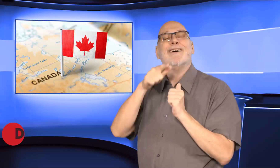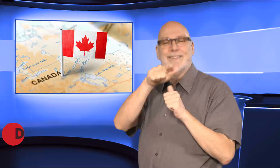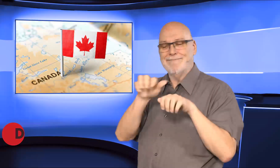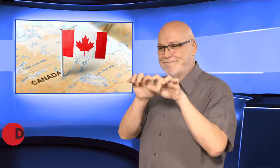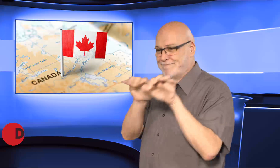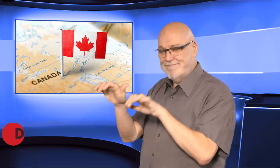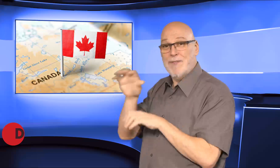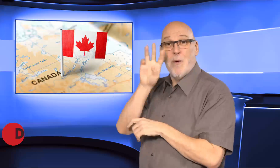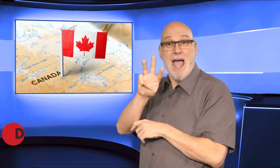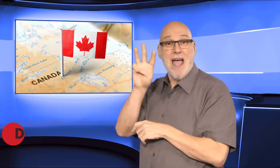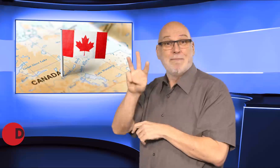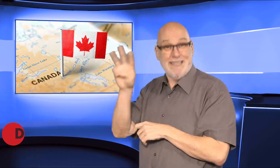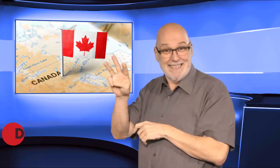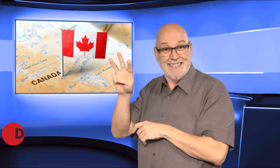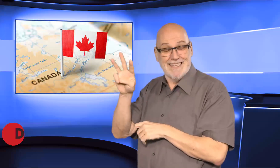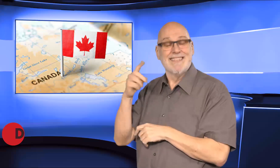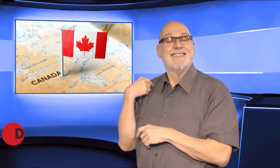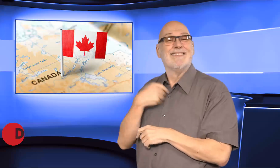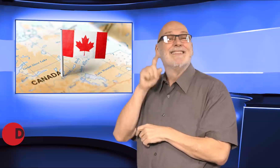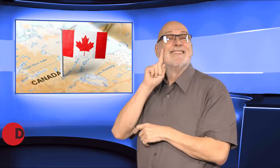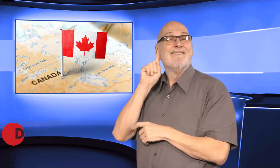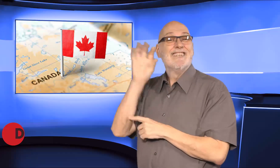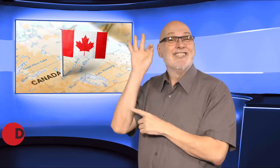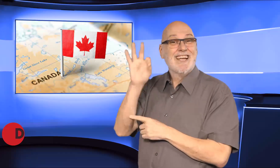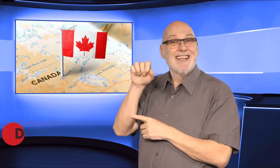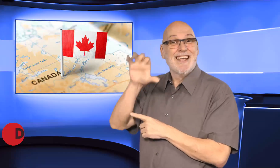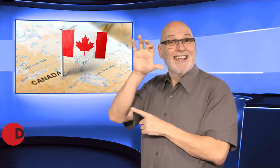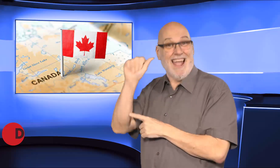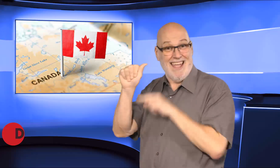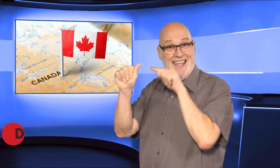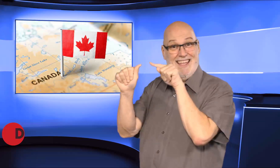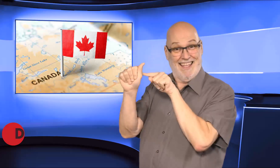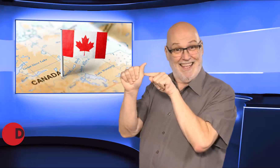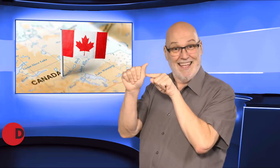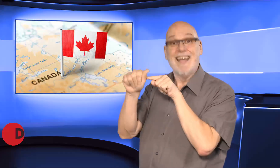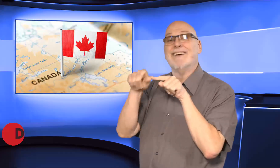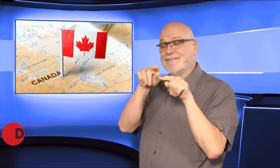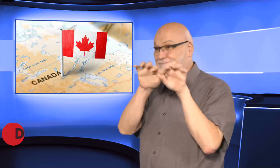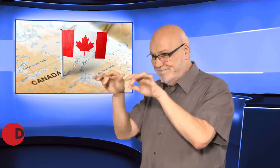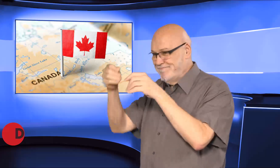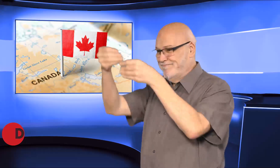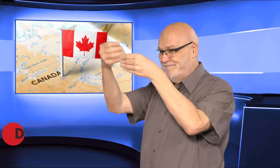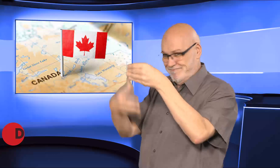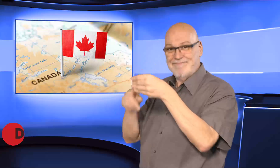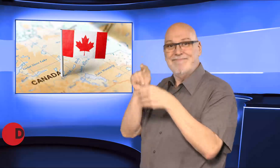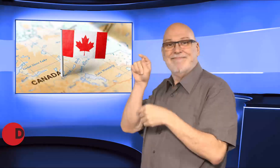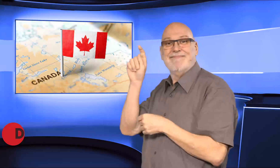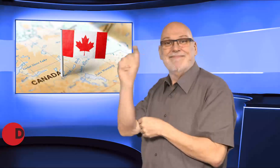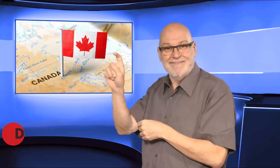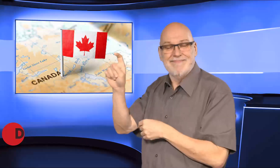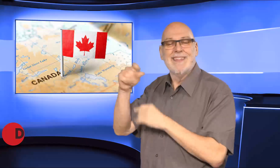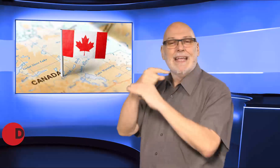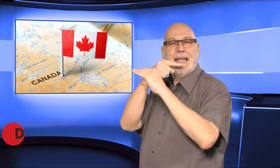through our website www.DeafDots.ca or